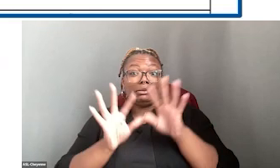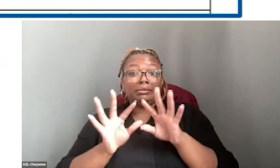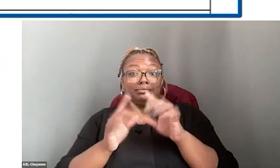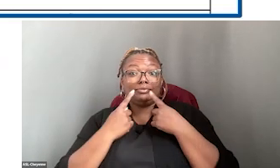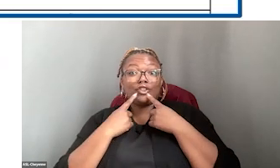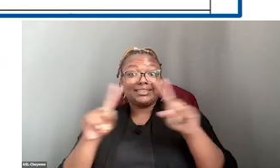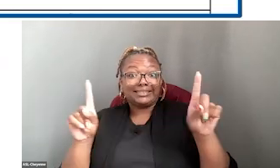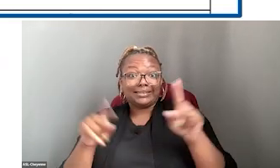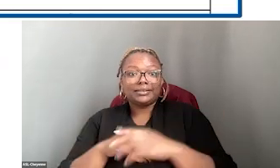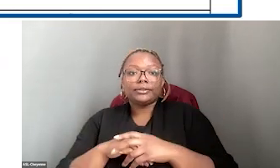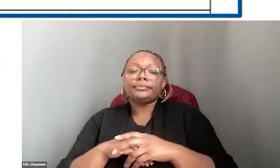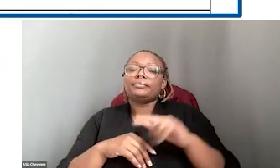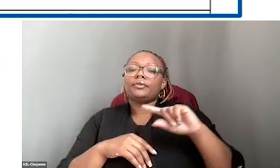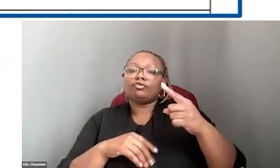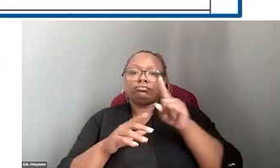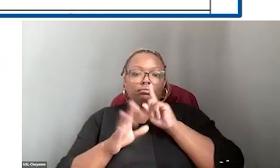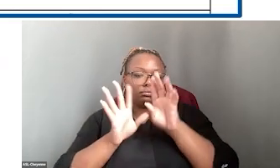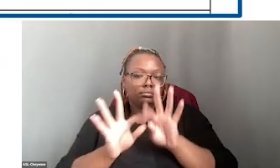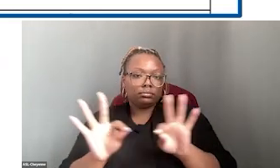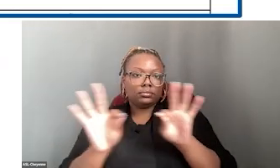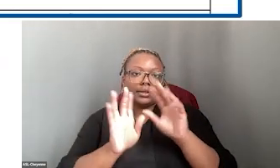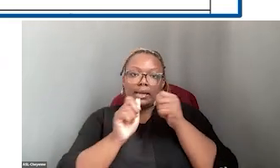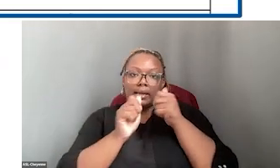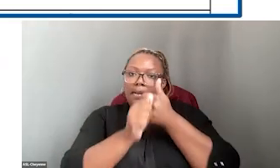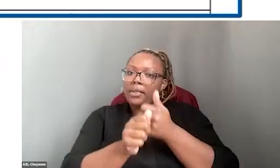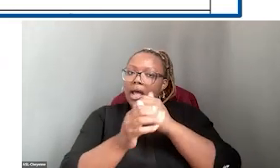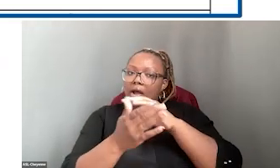and that is comply with basically everything, comply with your federal regulations,